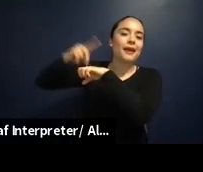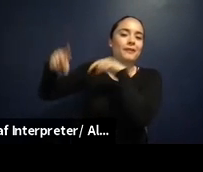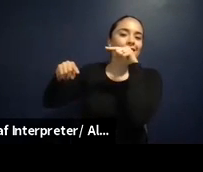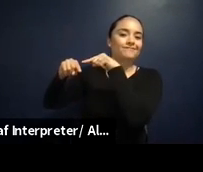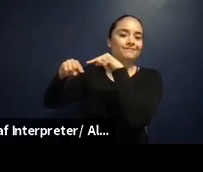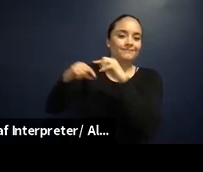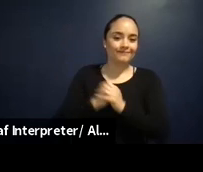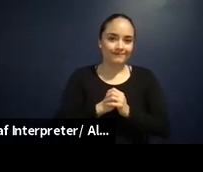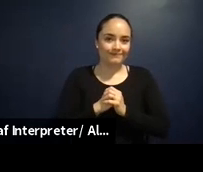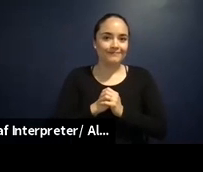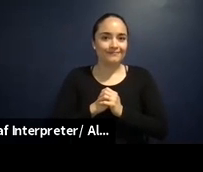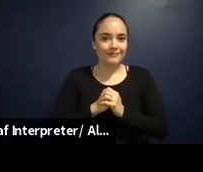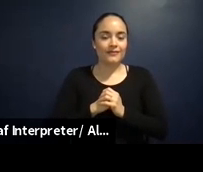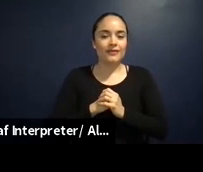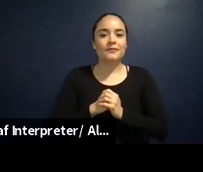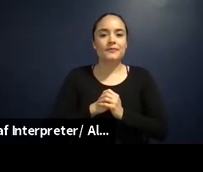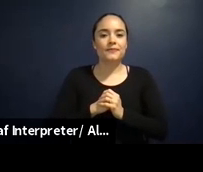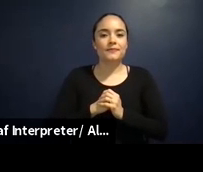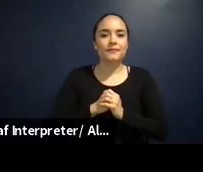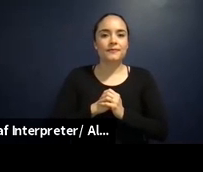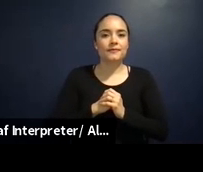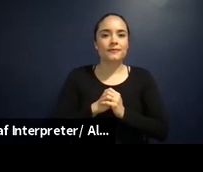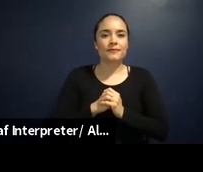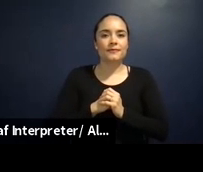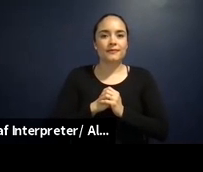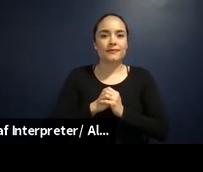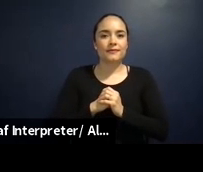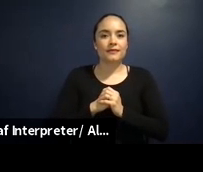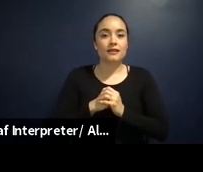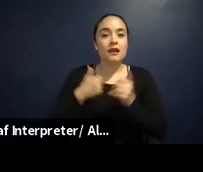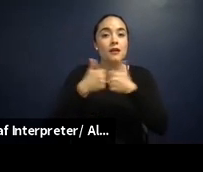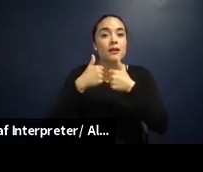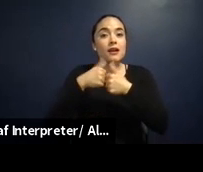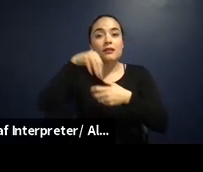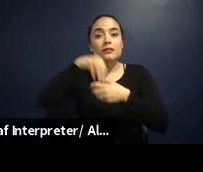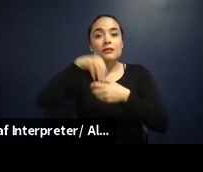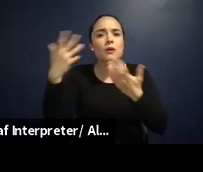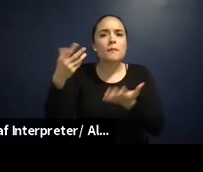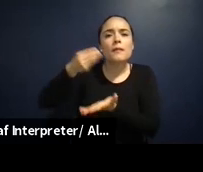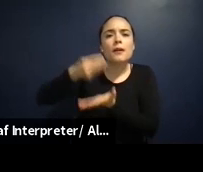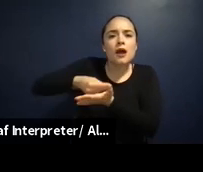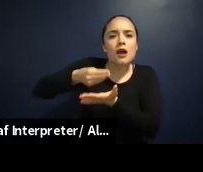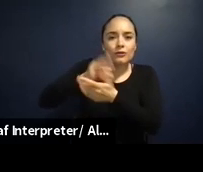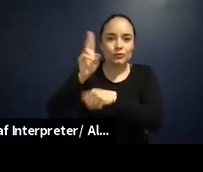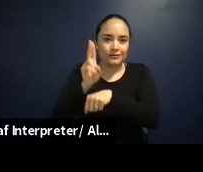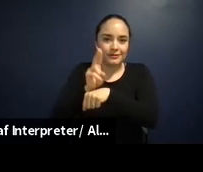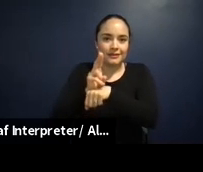currency. So it's the closest we get to money, you can trade it with villagers, and you find them